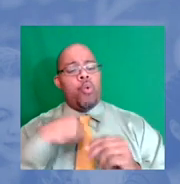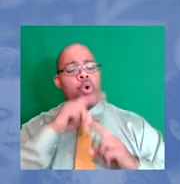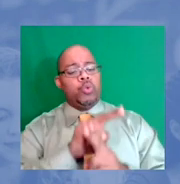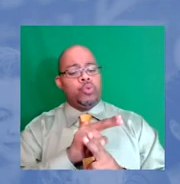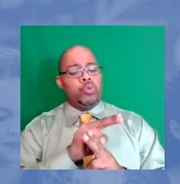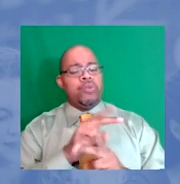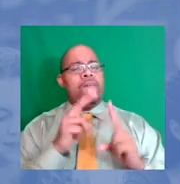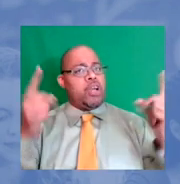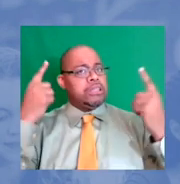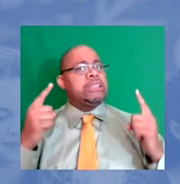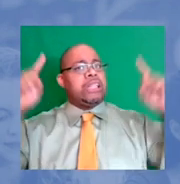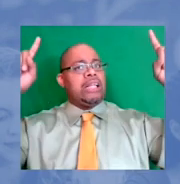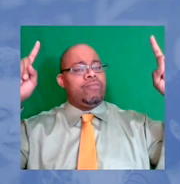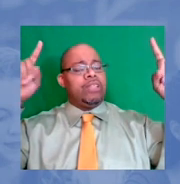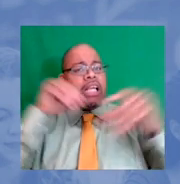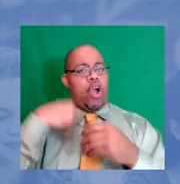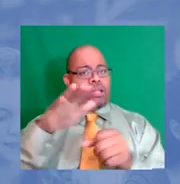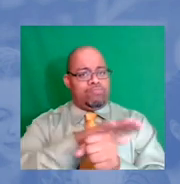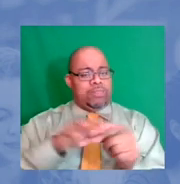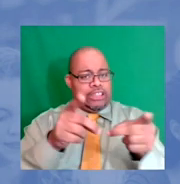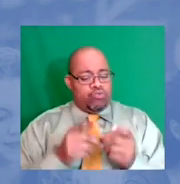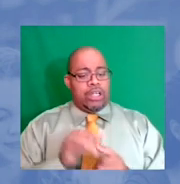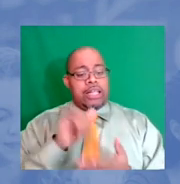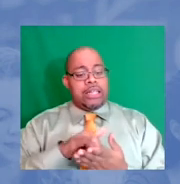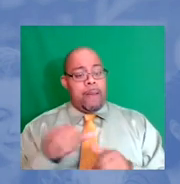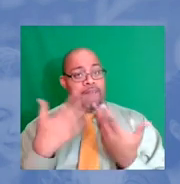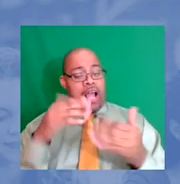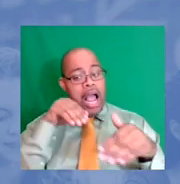IN OUR DISTRICT. THIS PROVIDES ACCESS TO OUR STUDENTS, TO THE